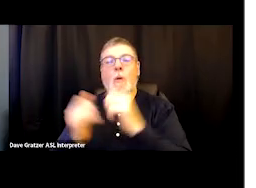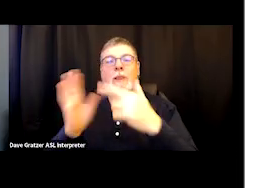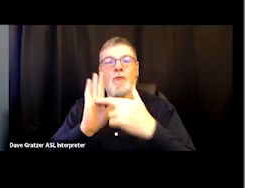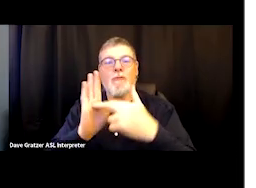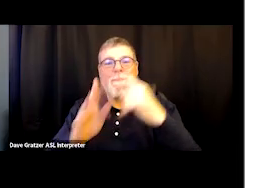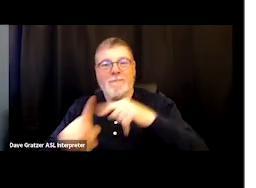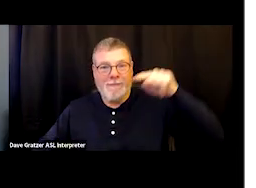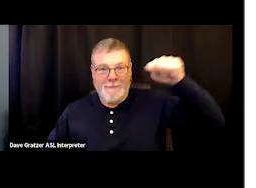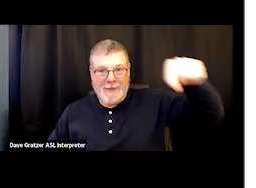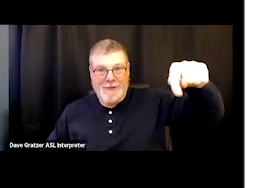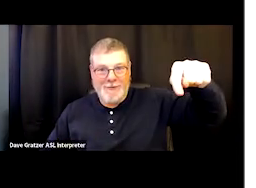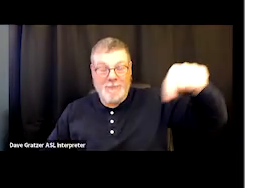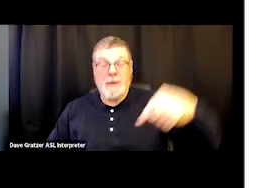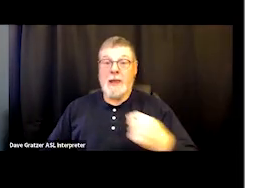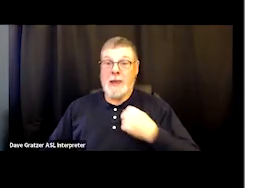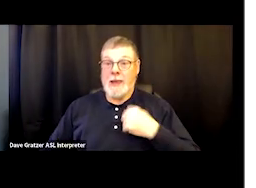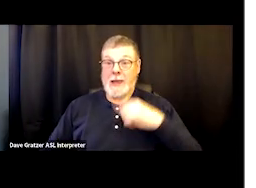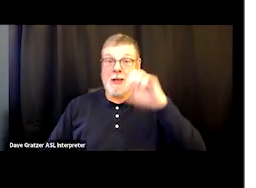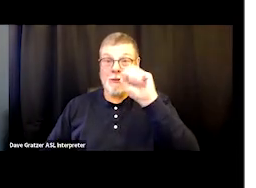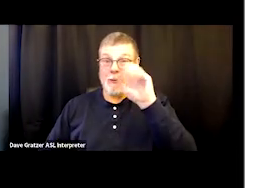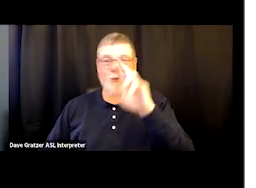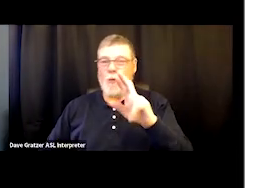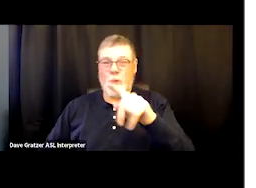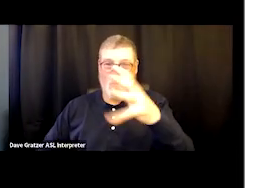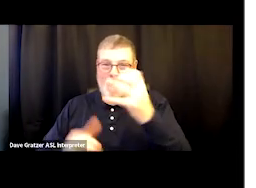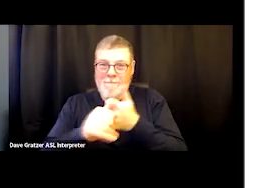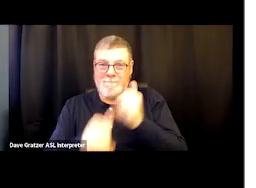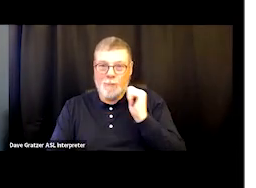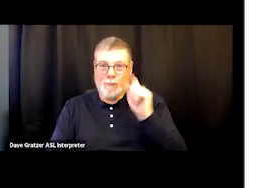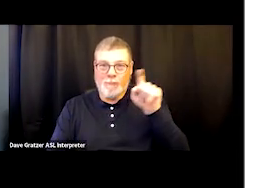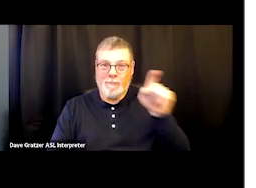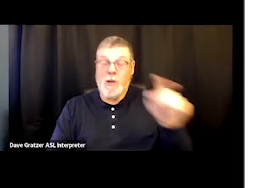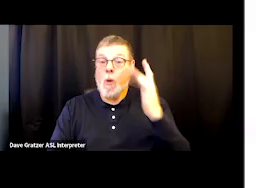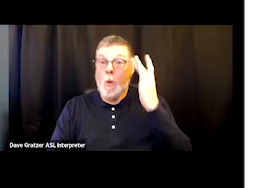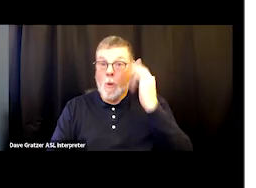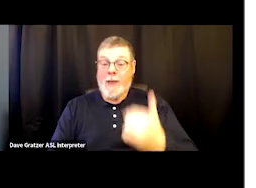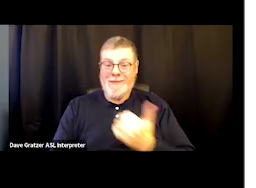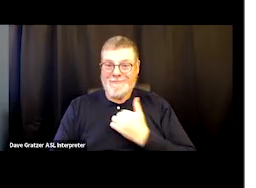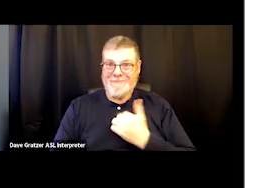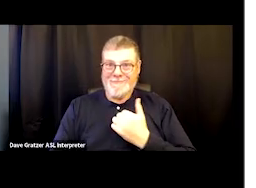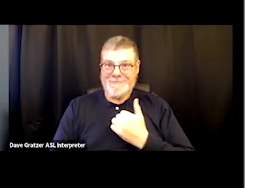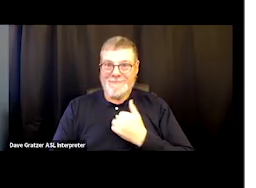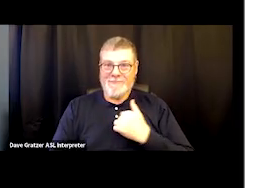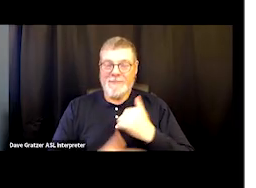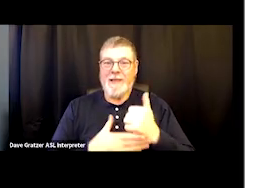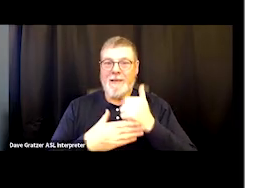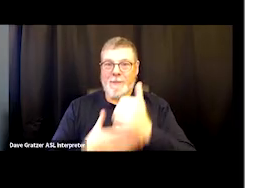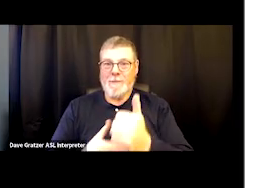And as a SOAR provider, you kinda wanna avoid that you're kinda playing that role essentially.